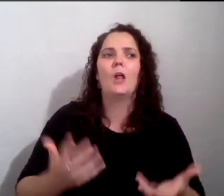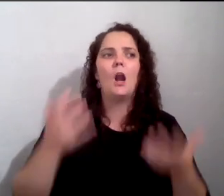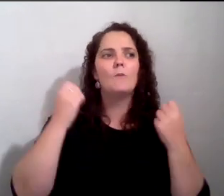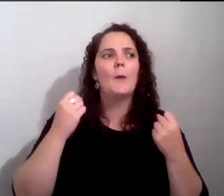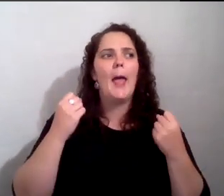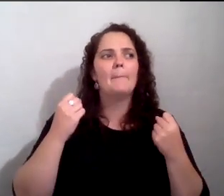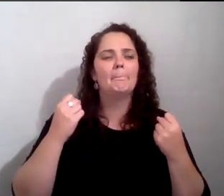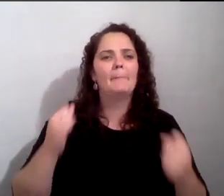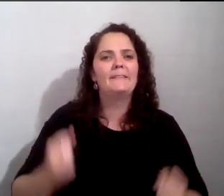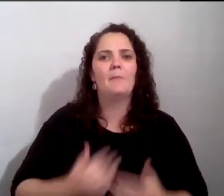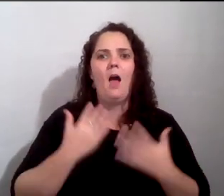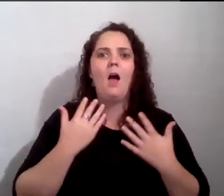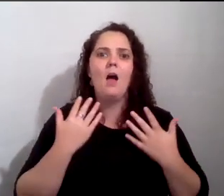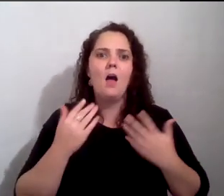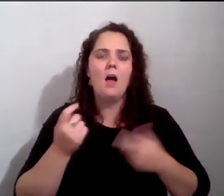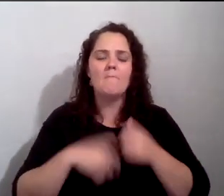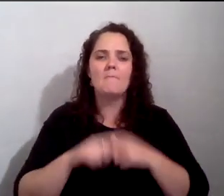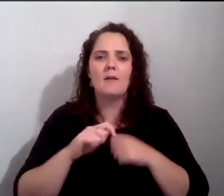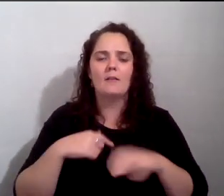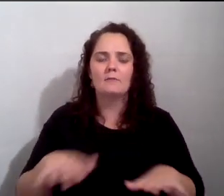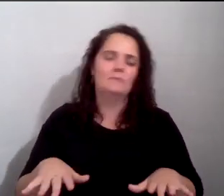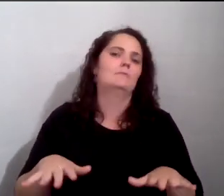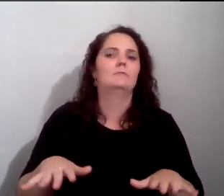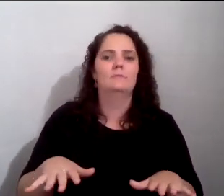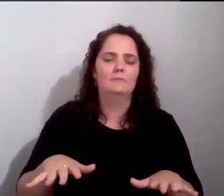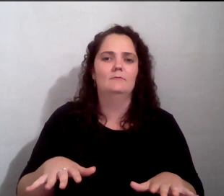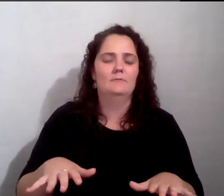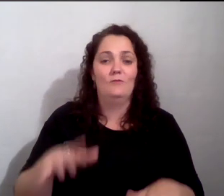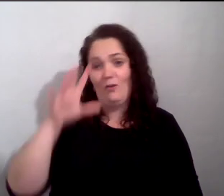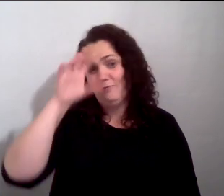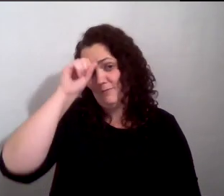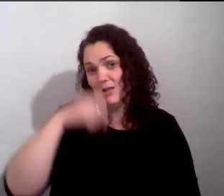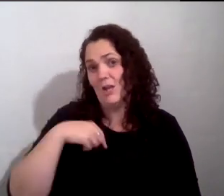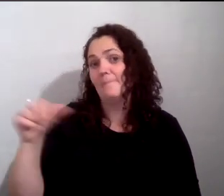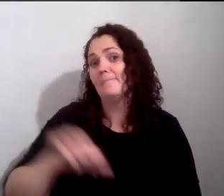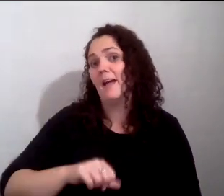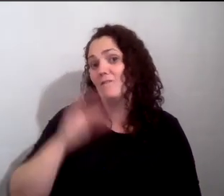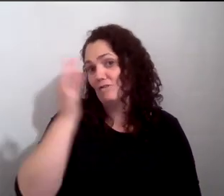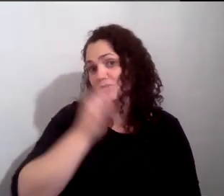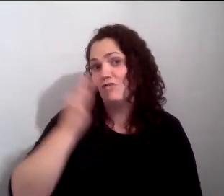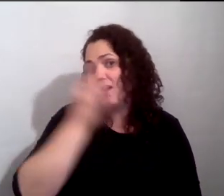inspired to the point of being sort of what we say paralysed. So when I came